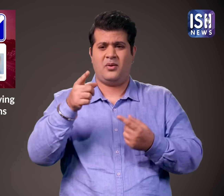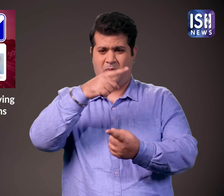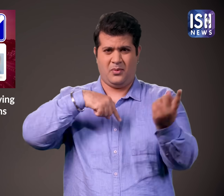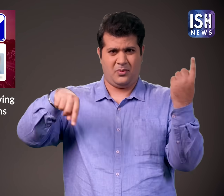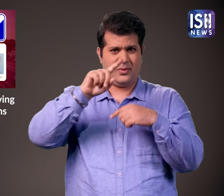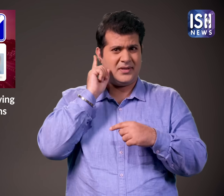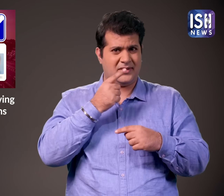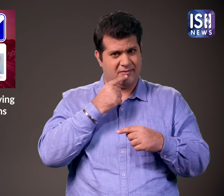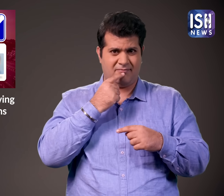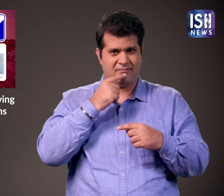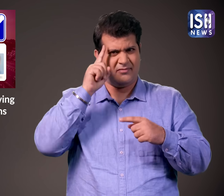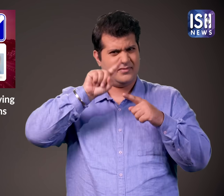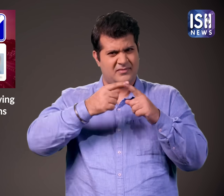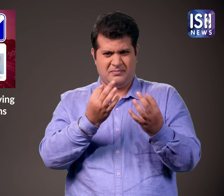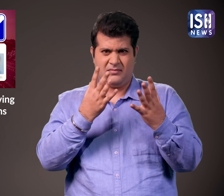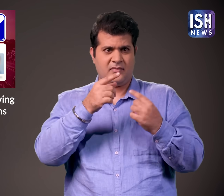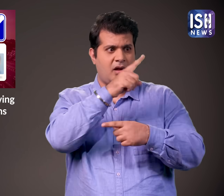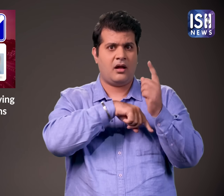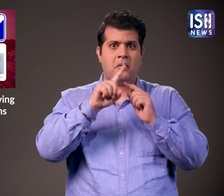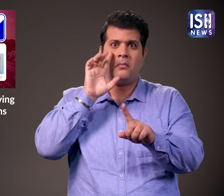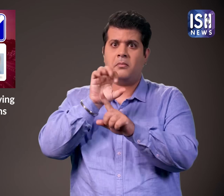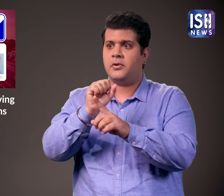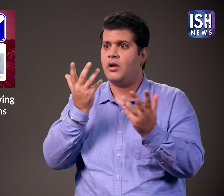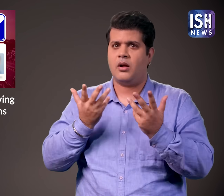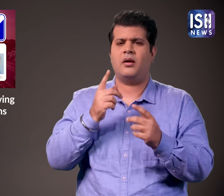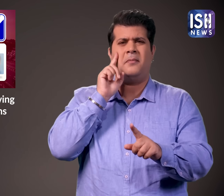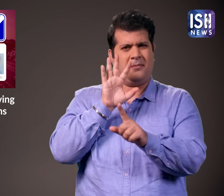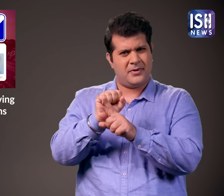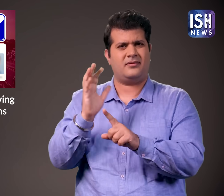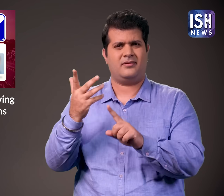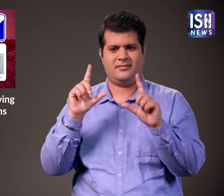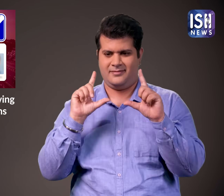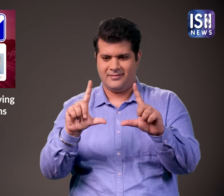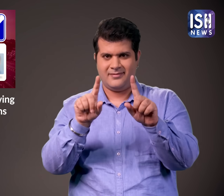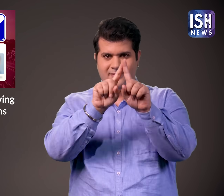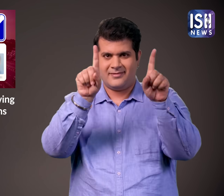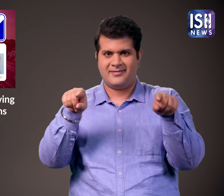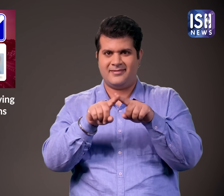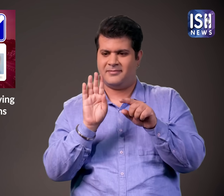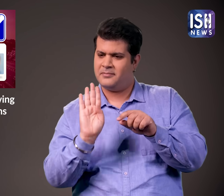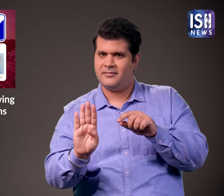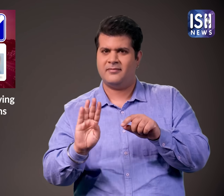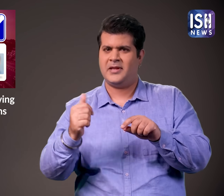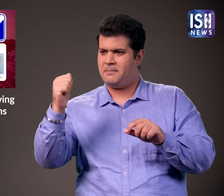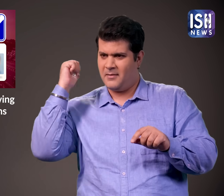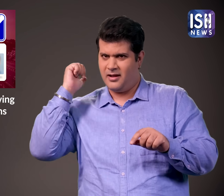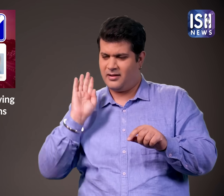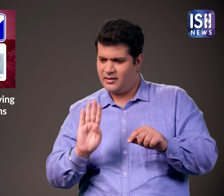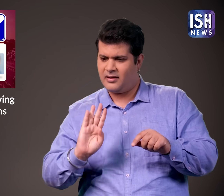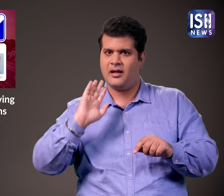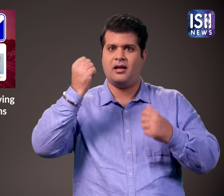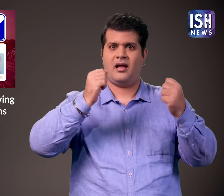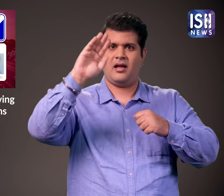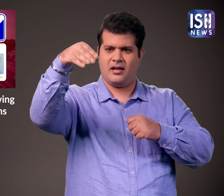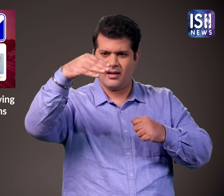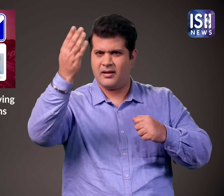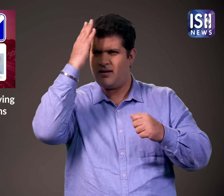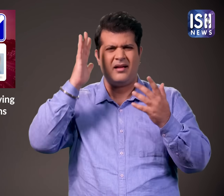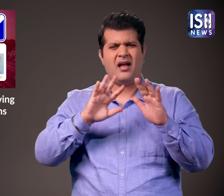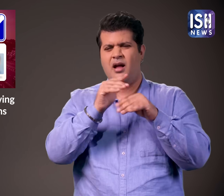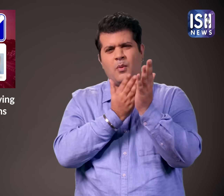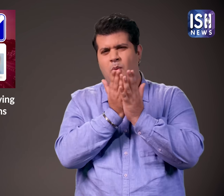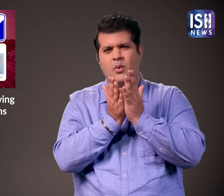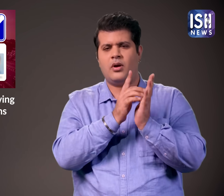displaying a clear “Deaf Sign” on the front and back of the vehicle and on the rider’s helmet,